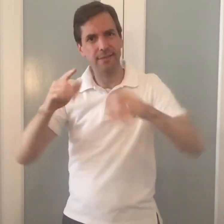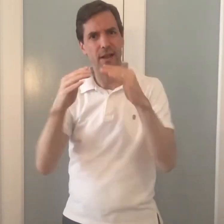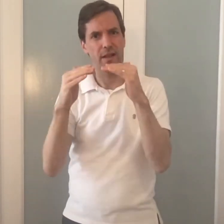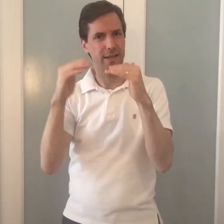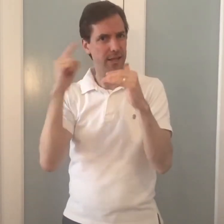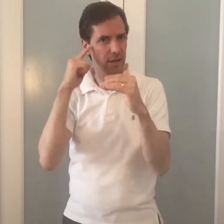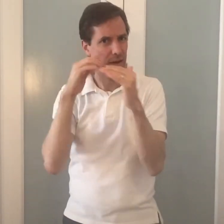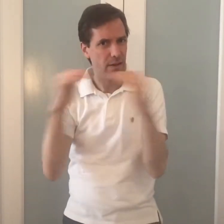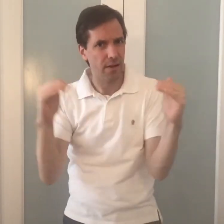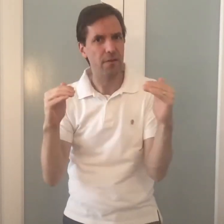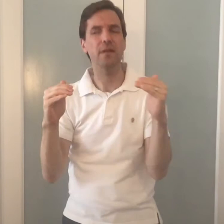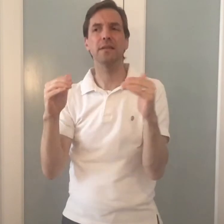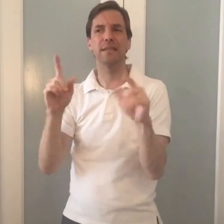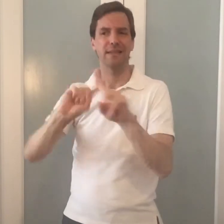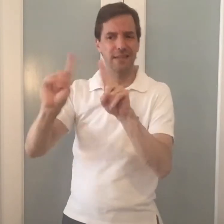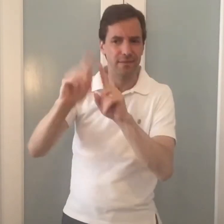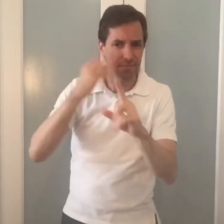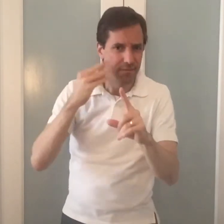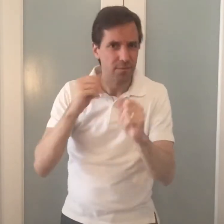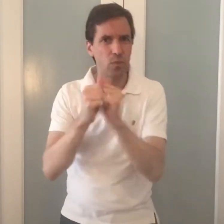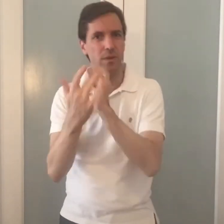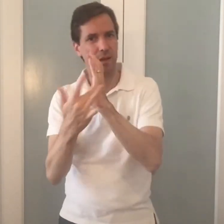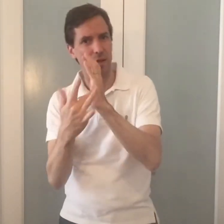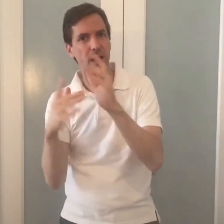can have different hearing levels, they can have different experiences with